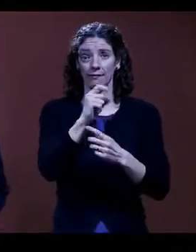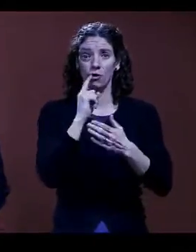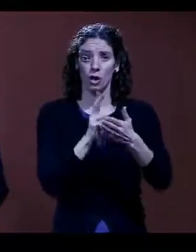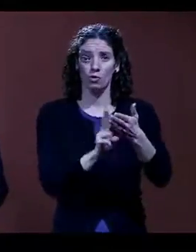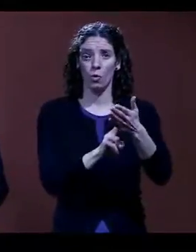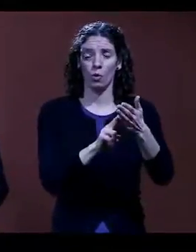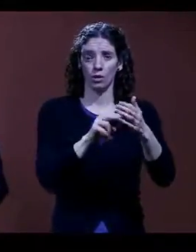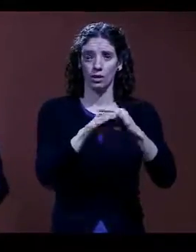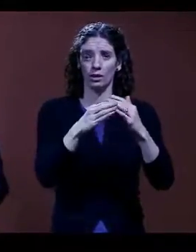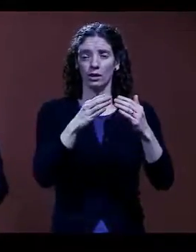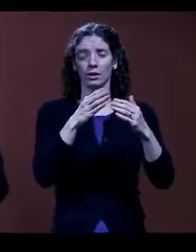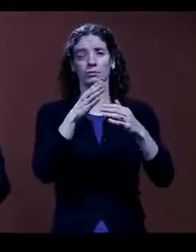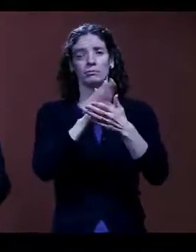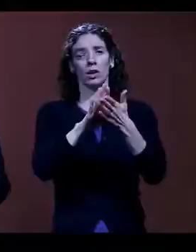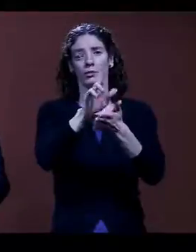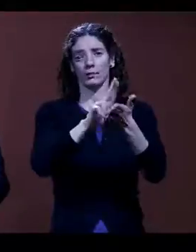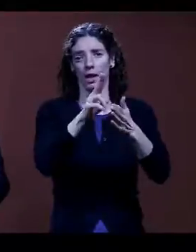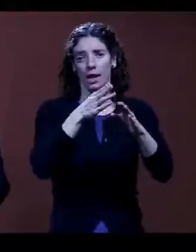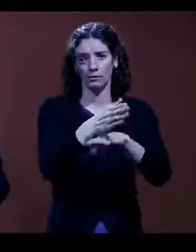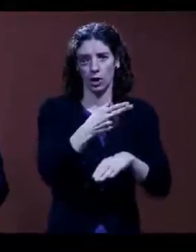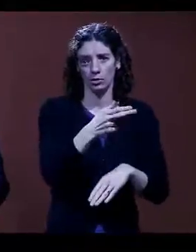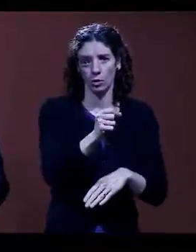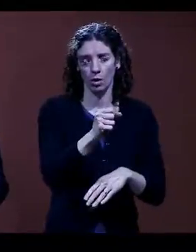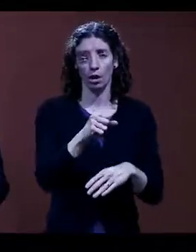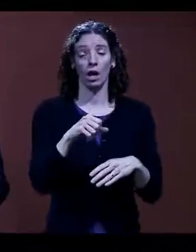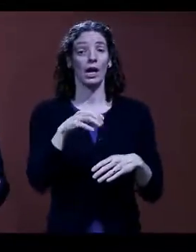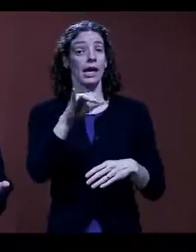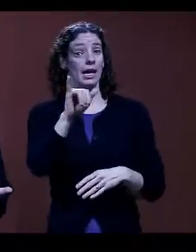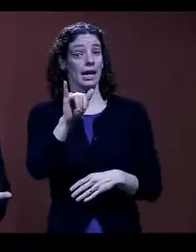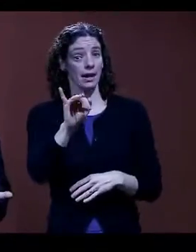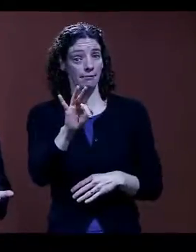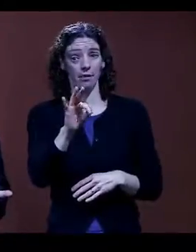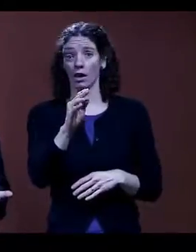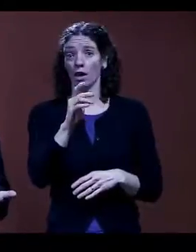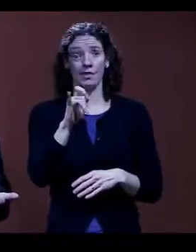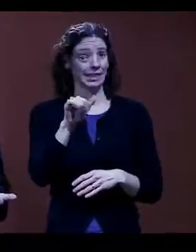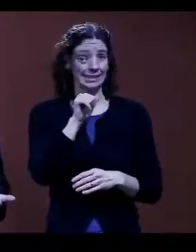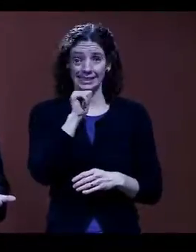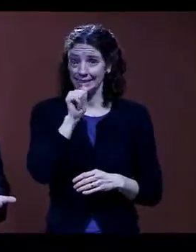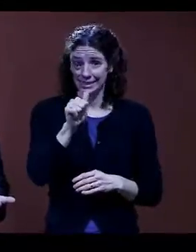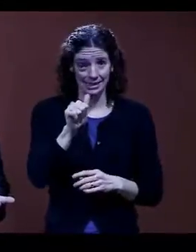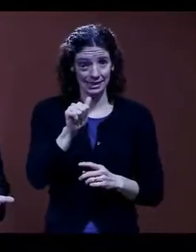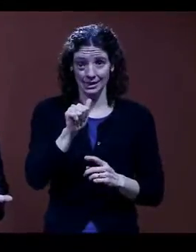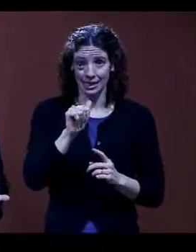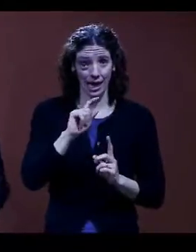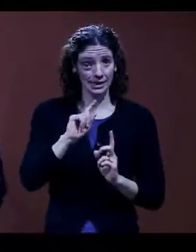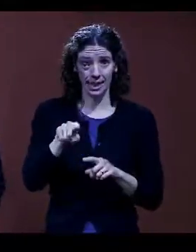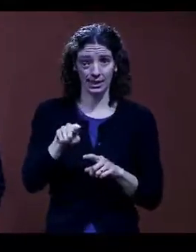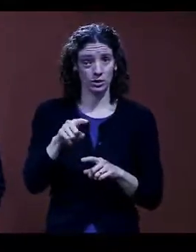and if they did attend, how many attended 2 years or 4 years?